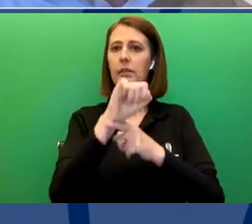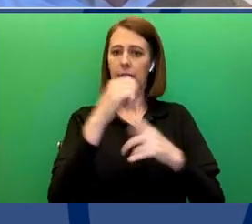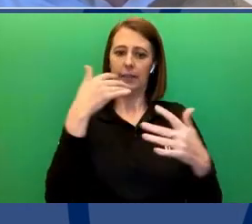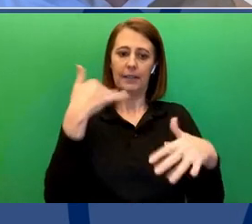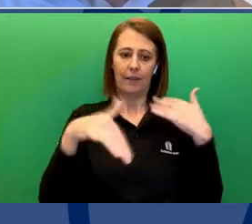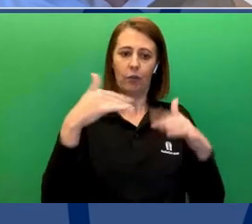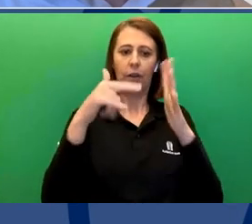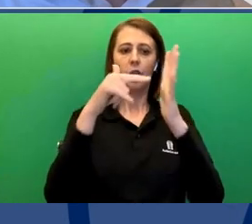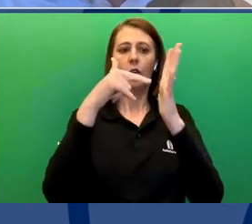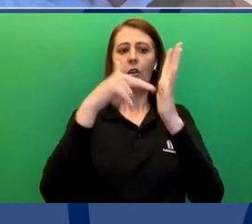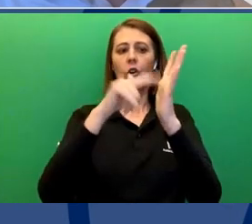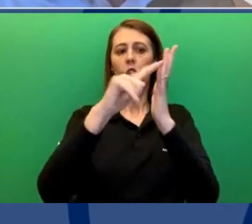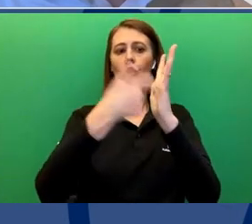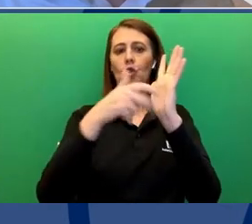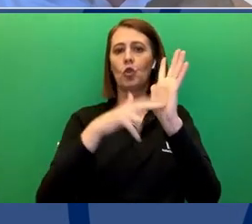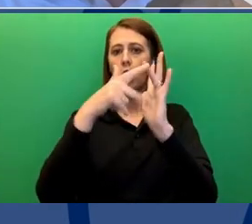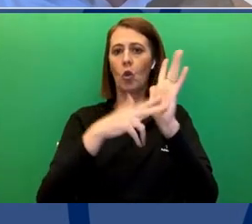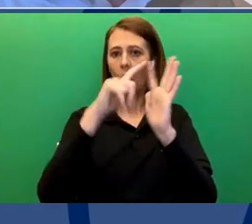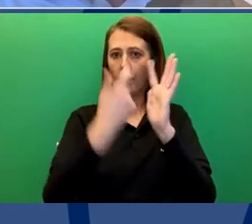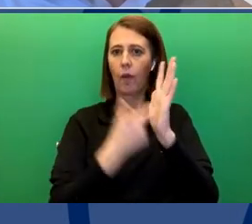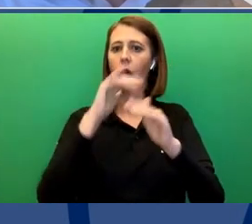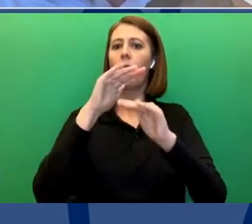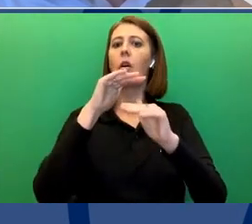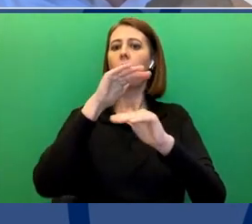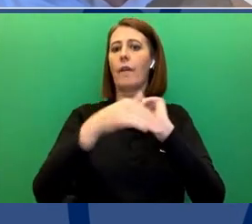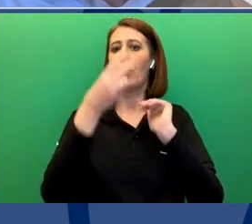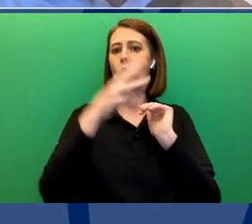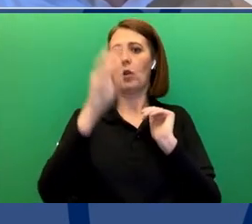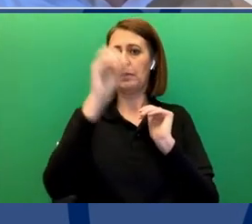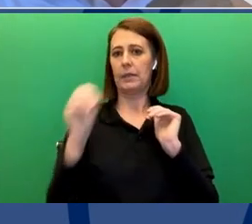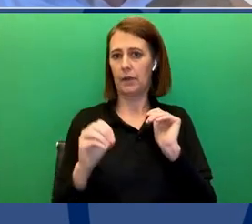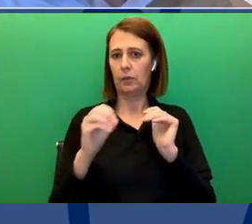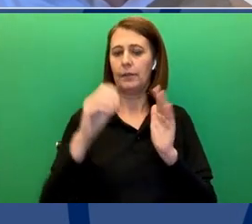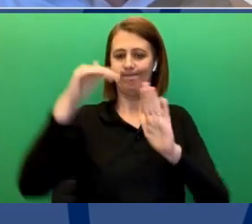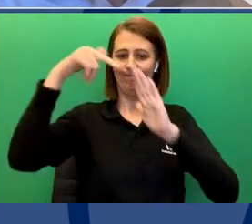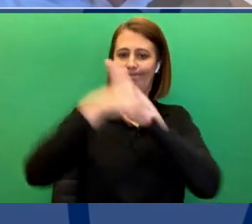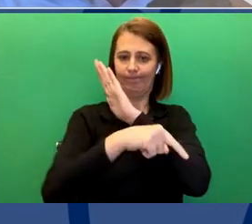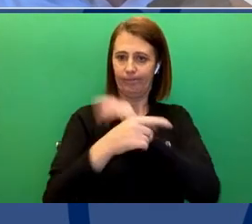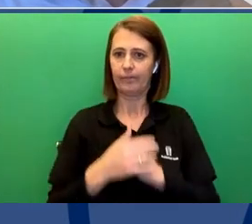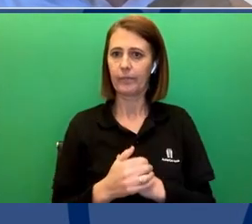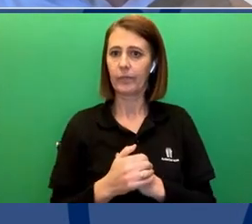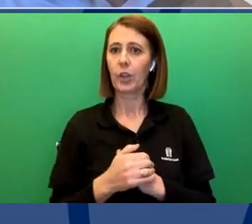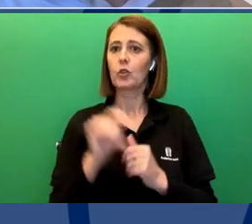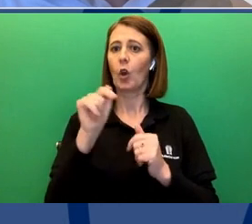of 30 per cent. So it will need ‑ the business person or owner will need to do their own